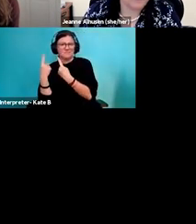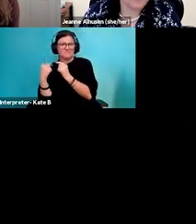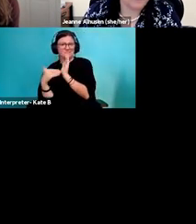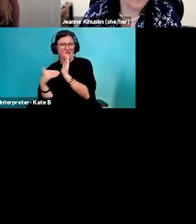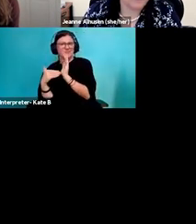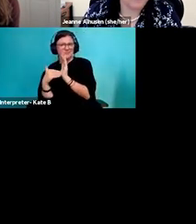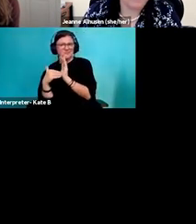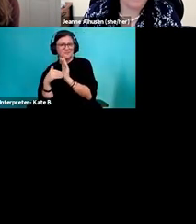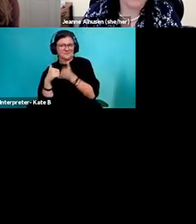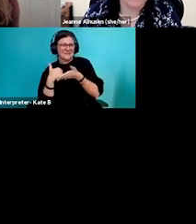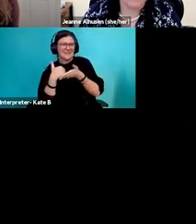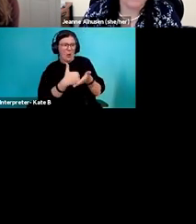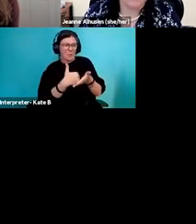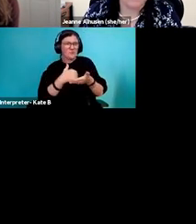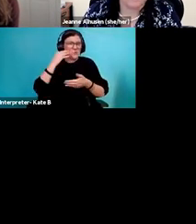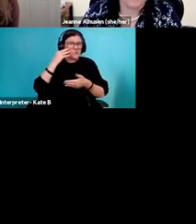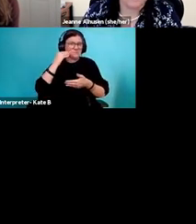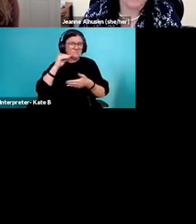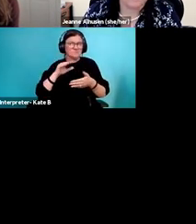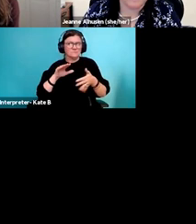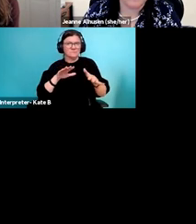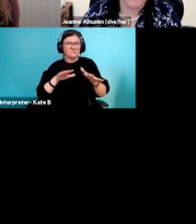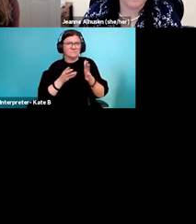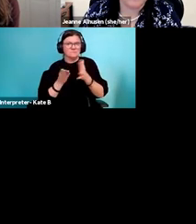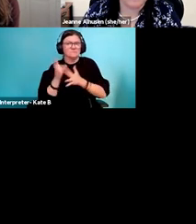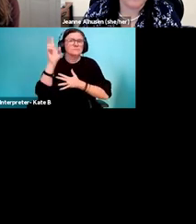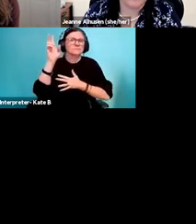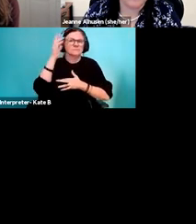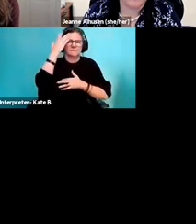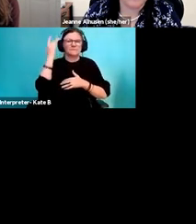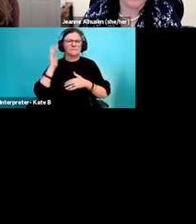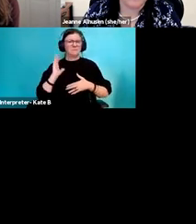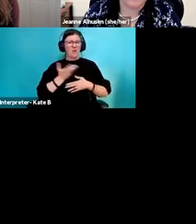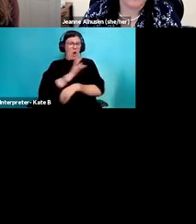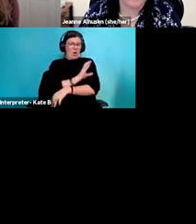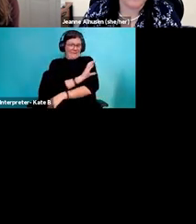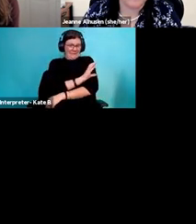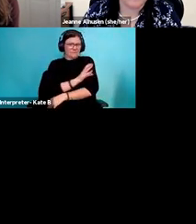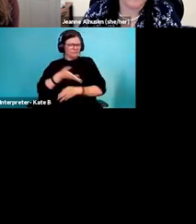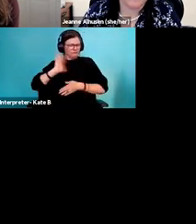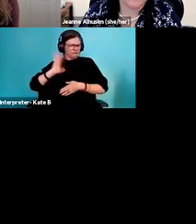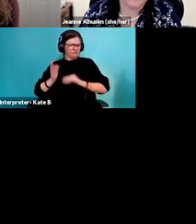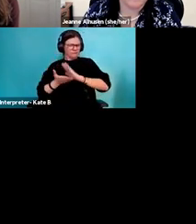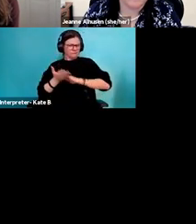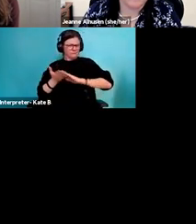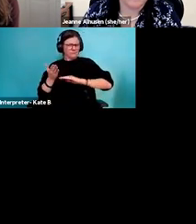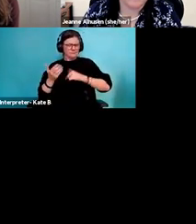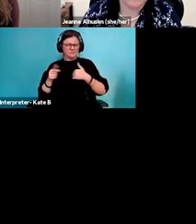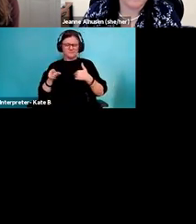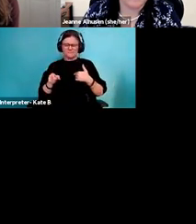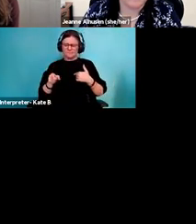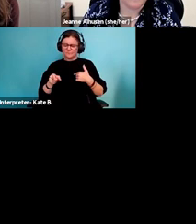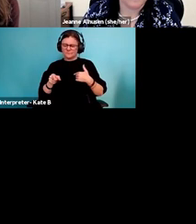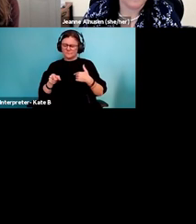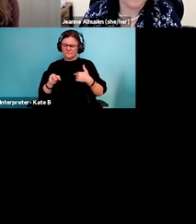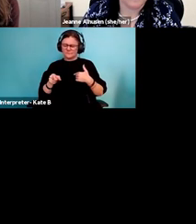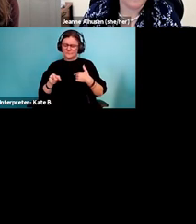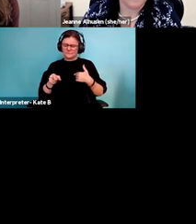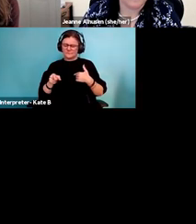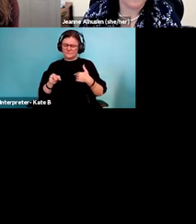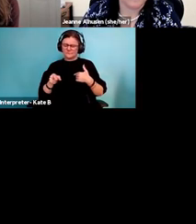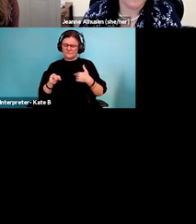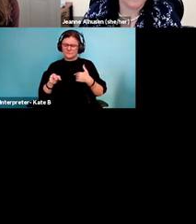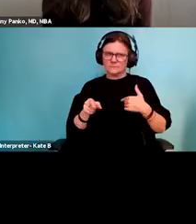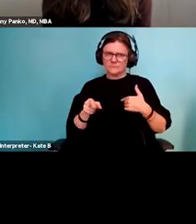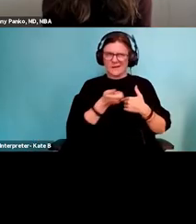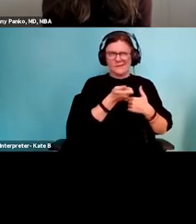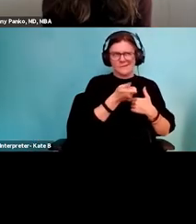help you navigate that journey. In our clinic that I used to be a part of from 91 to 2009,